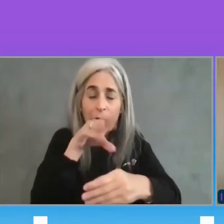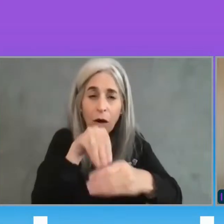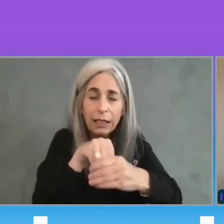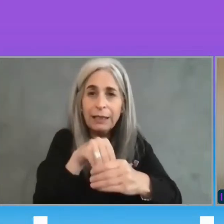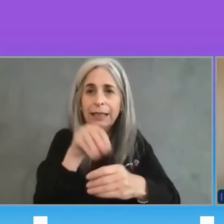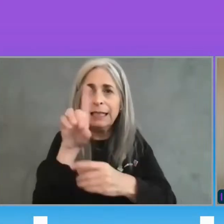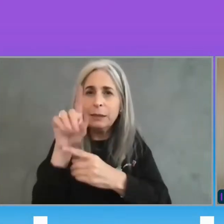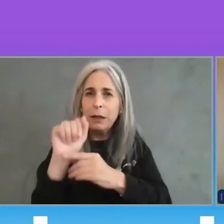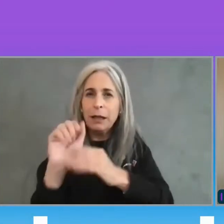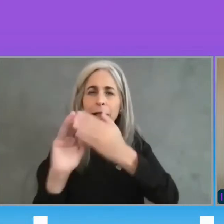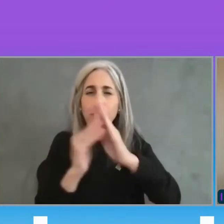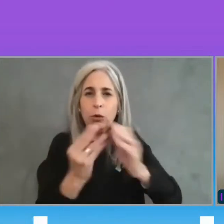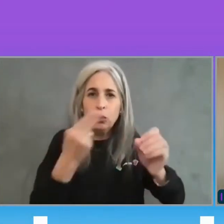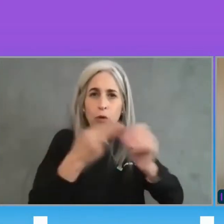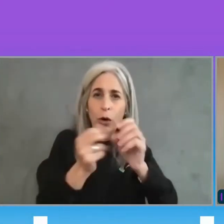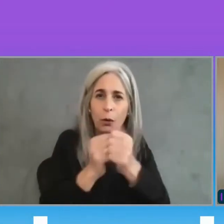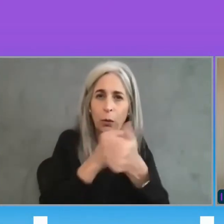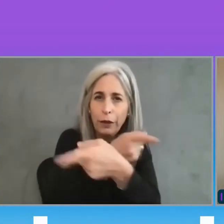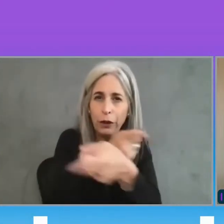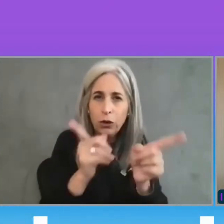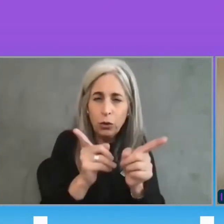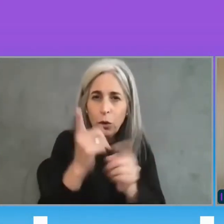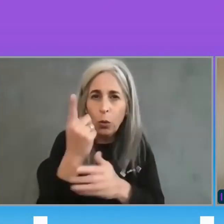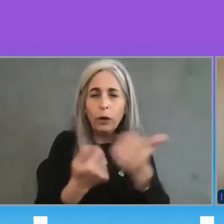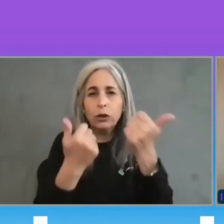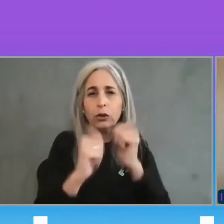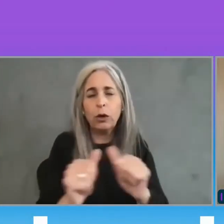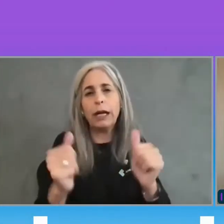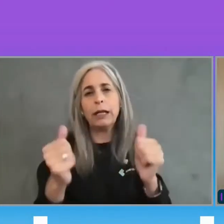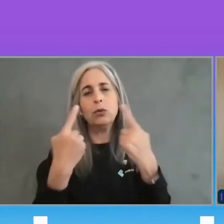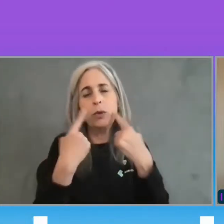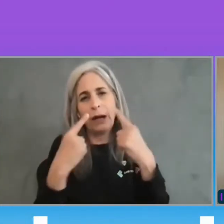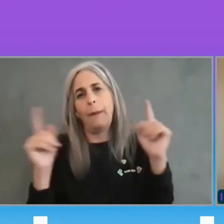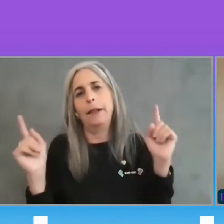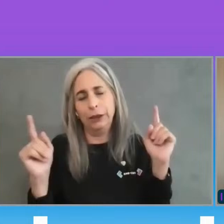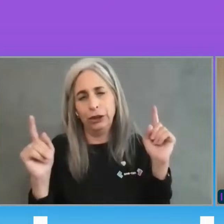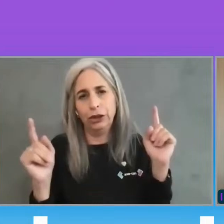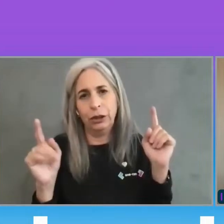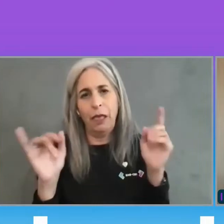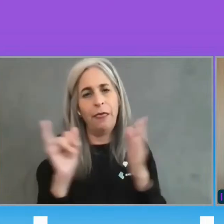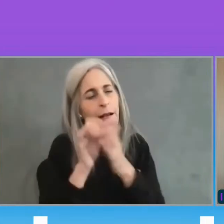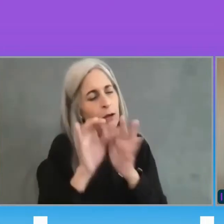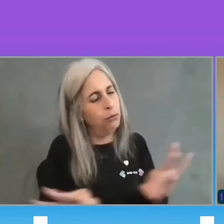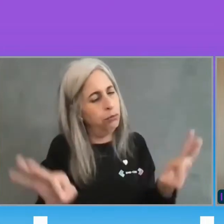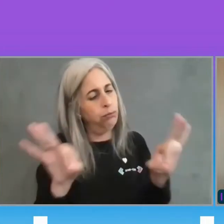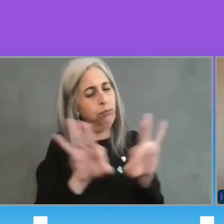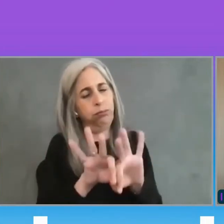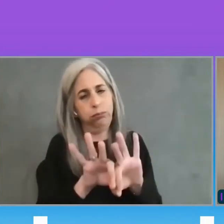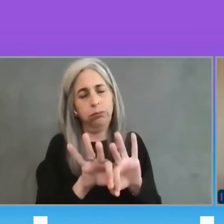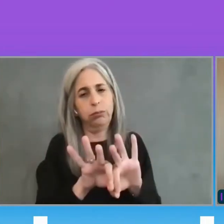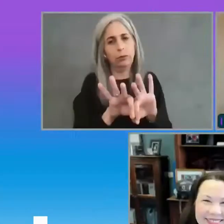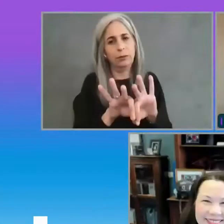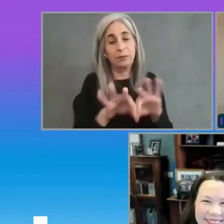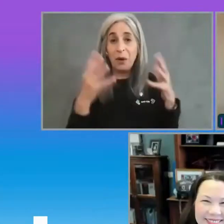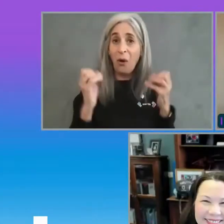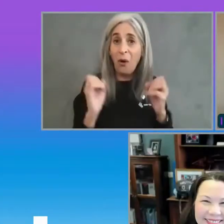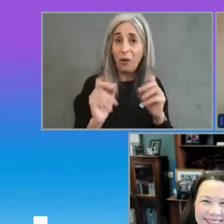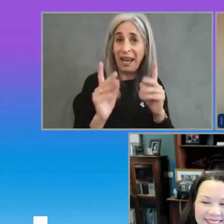join with you and what you're trying to get done. So that is